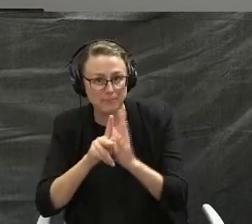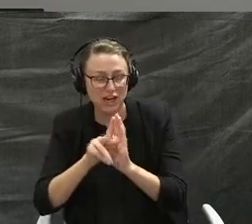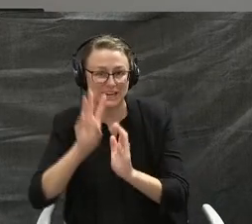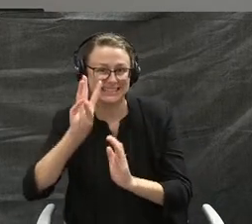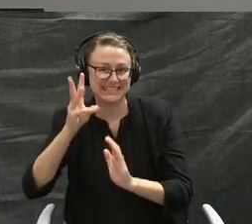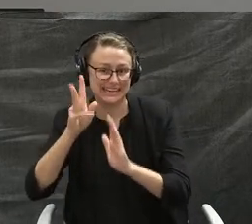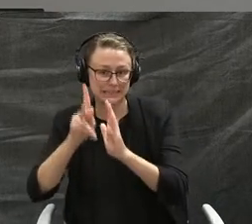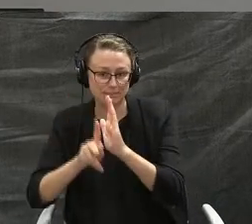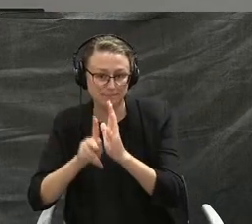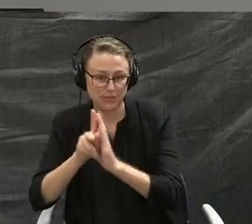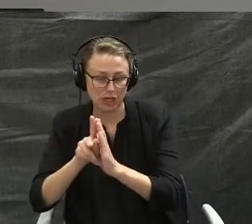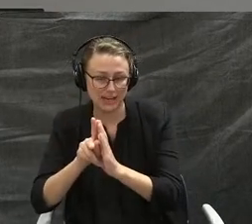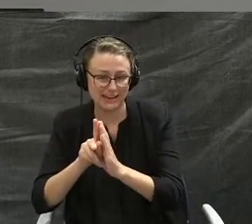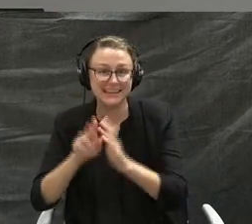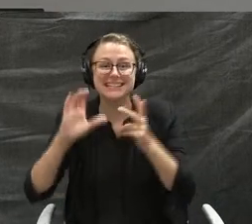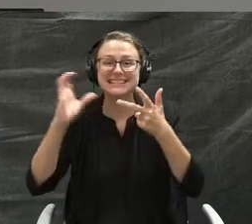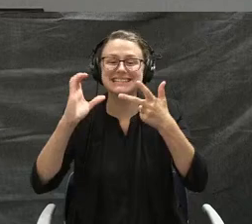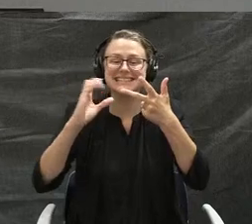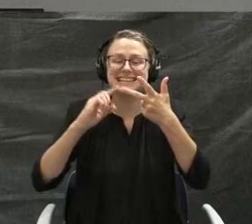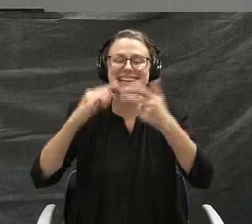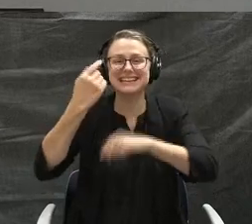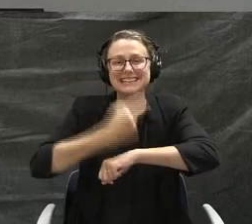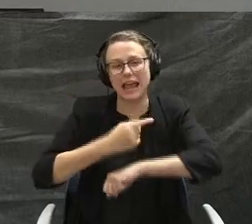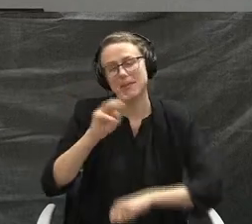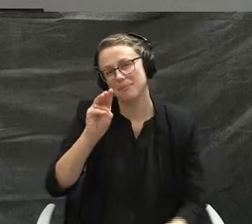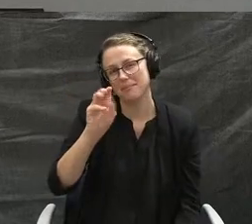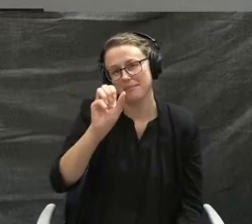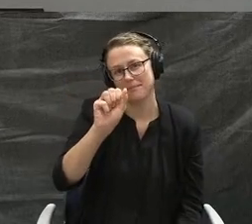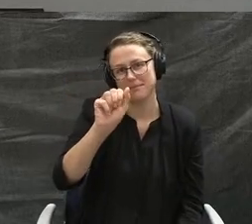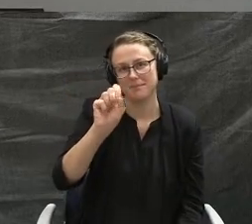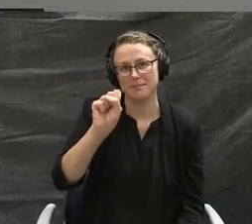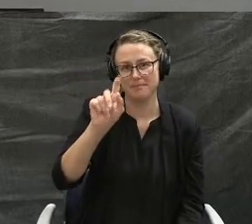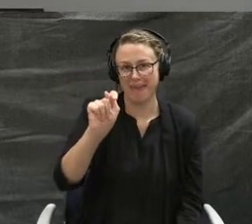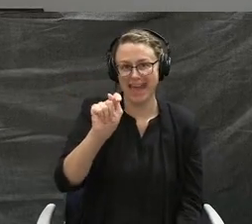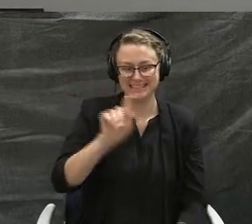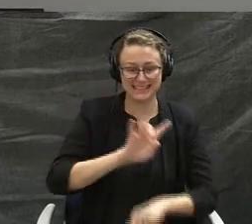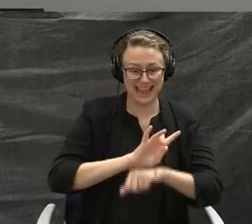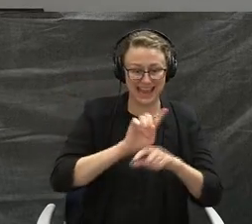day would be a mass day and that would be 8:00 to 9:30. They'd be